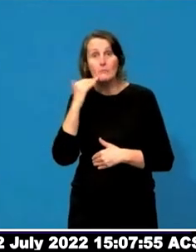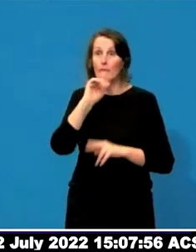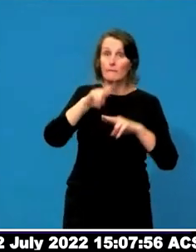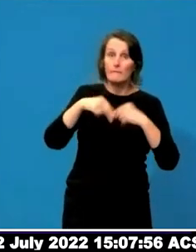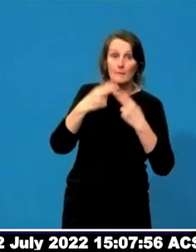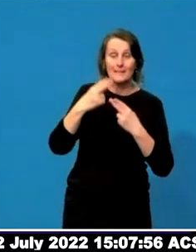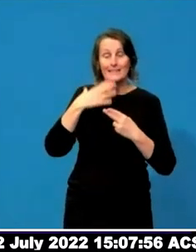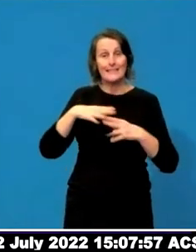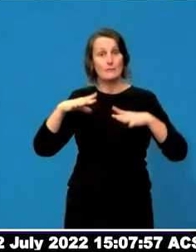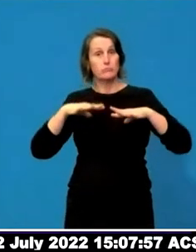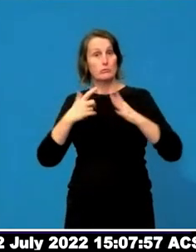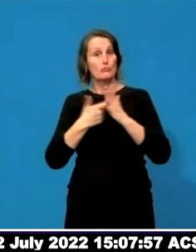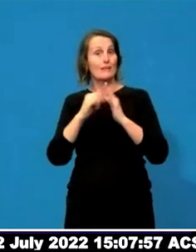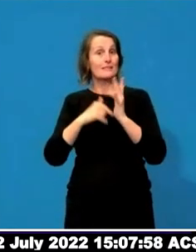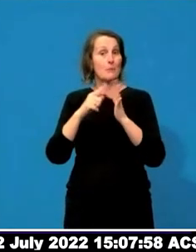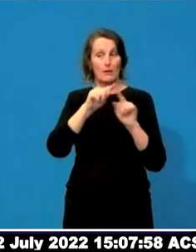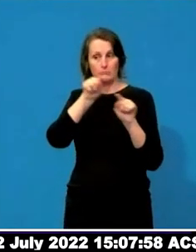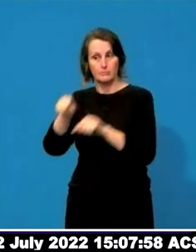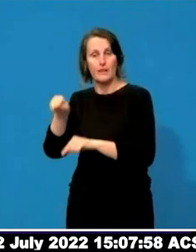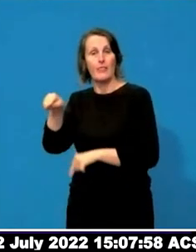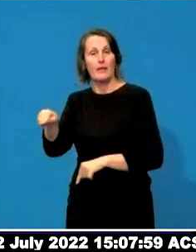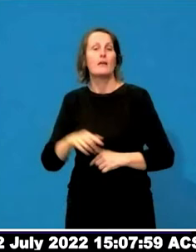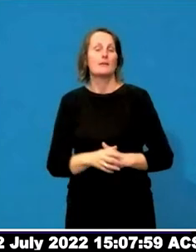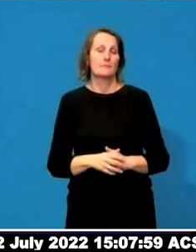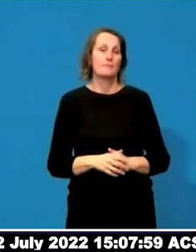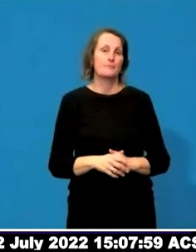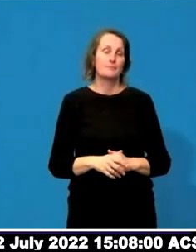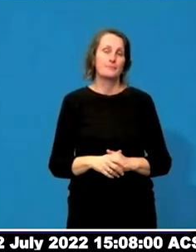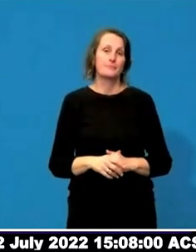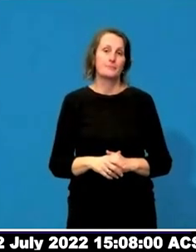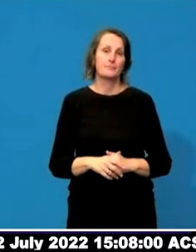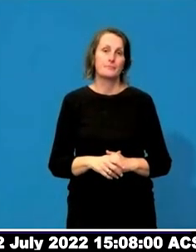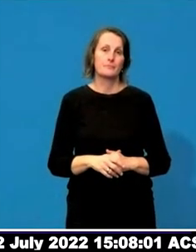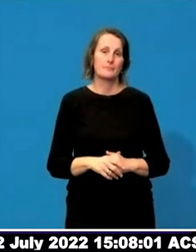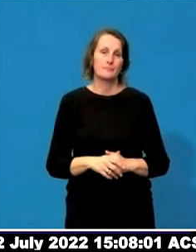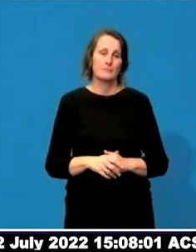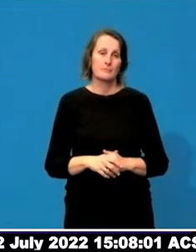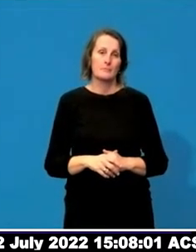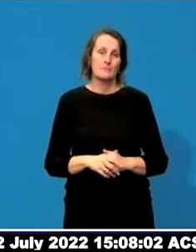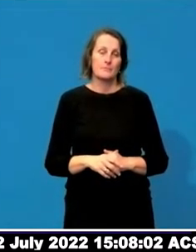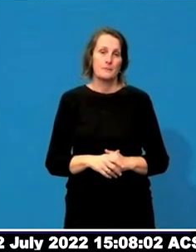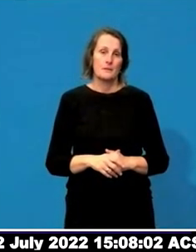On the question of the complexity of the NDIS plans, can I summarise what I understand your evidence to be.